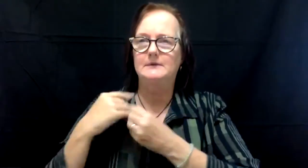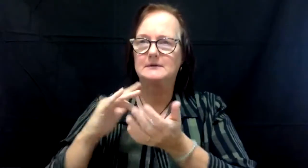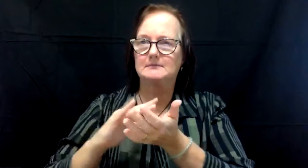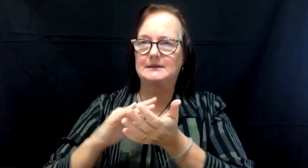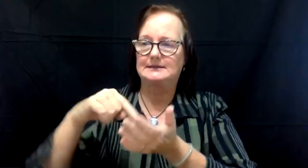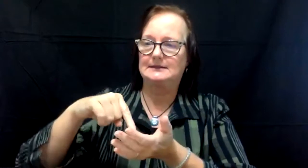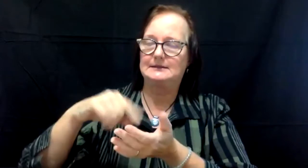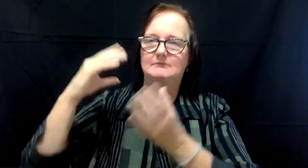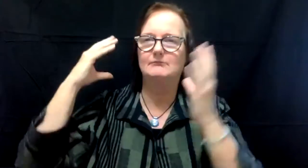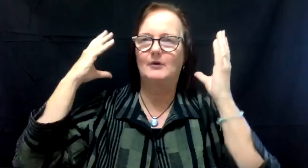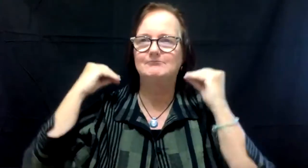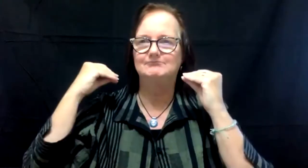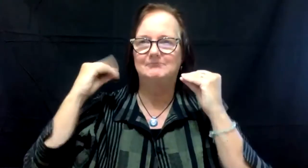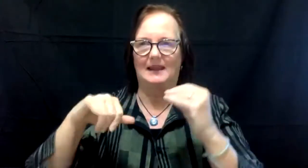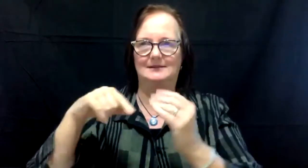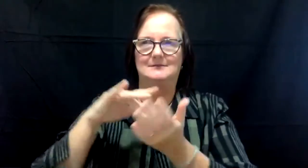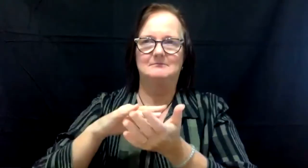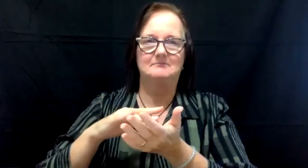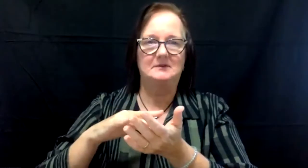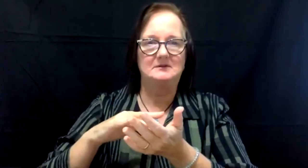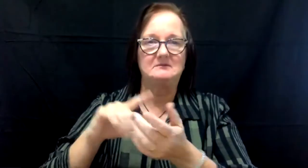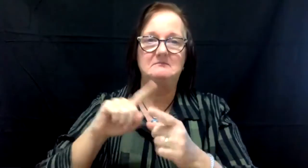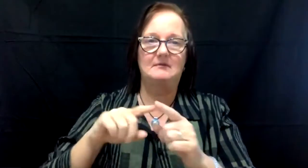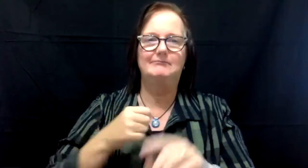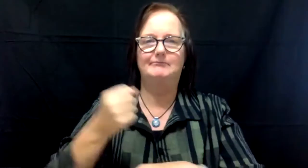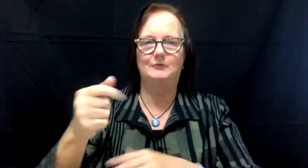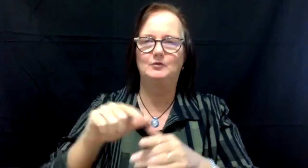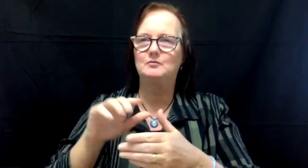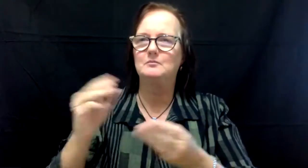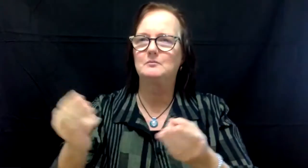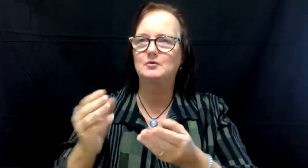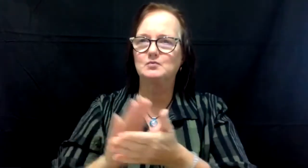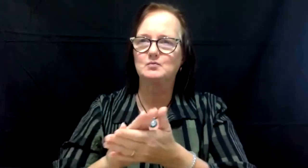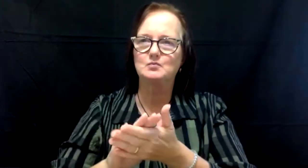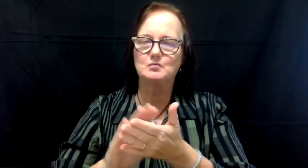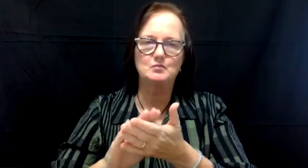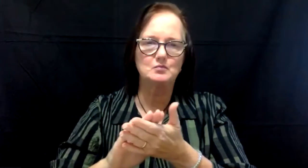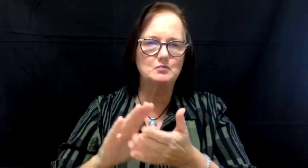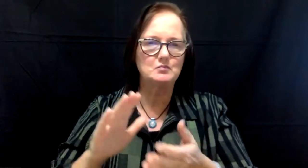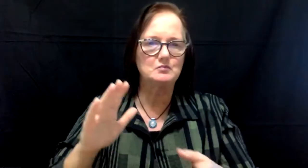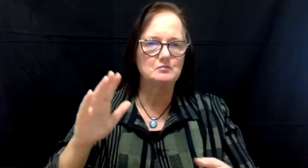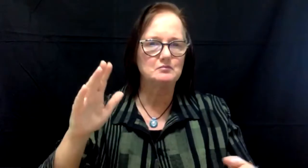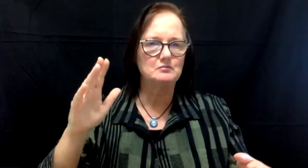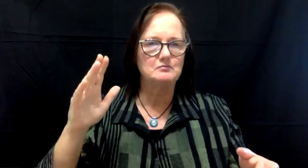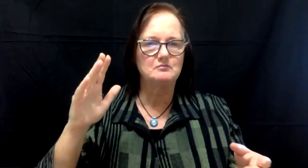by the doctor damaged my hearing. I was then enrolled into the ECD School for the Deaf in Milton.